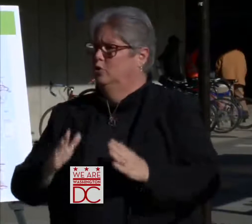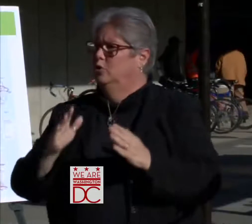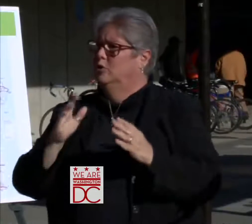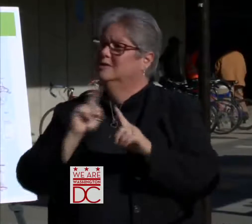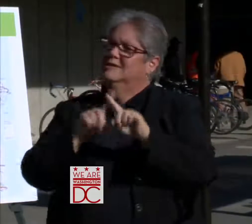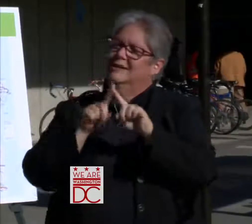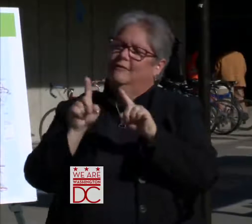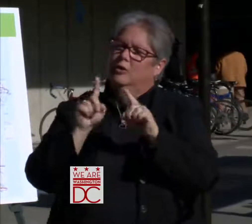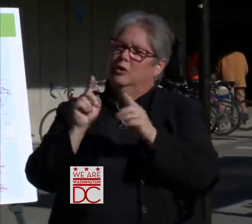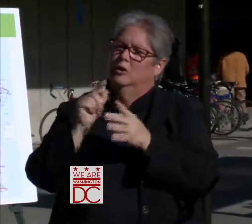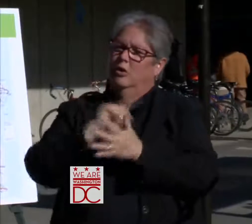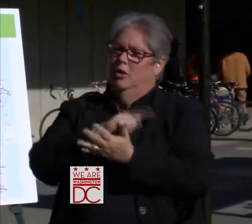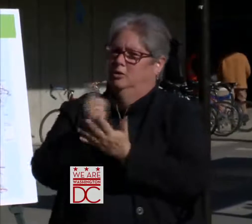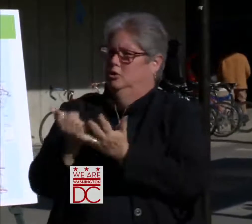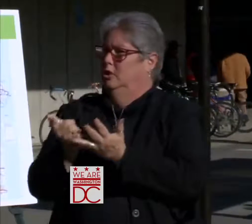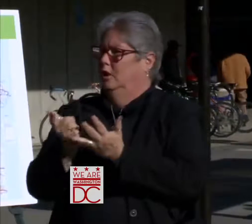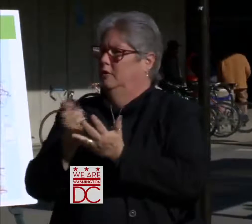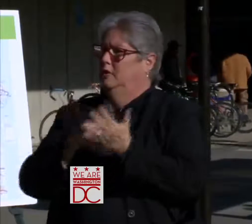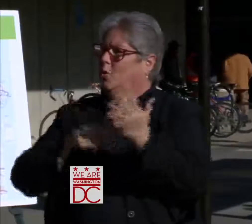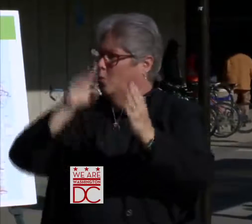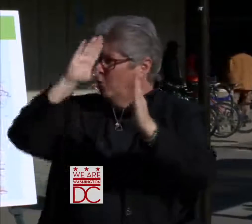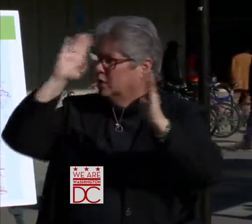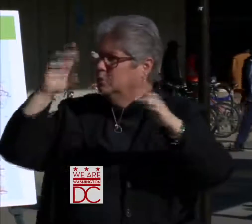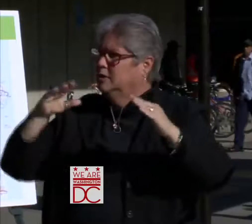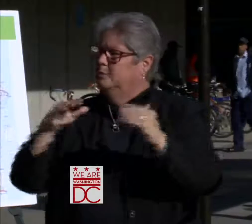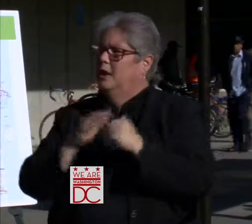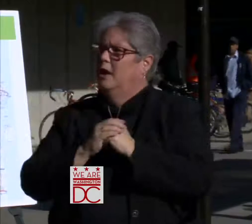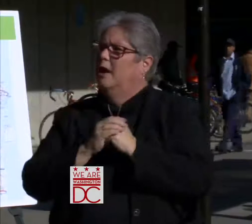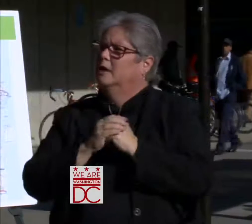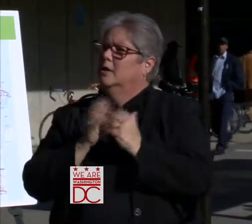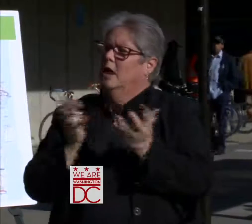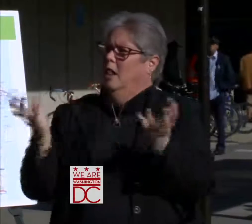ALTERNATIVES AND WHAT TO EXPECT AND A LOT MORE DETAIL.